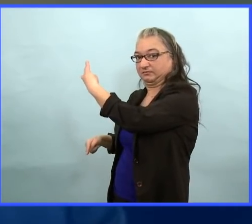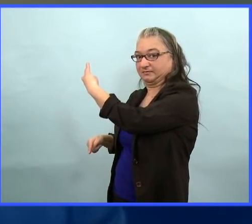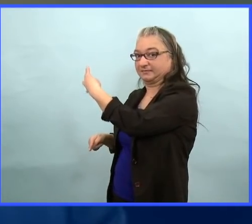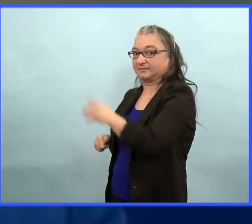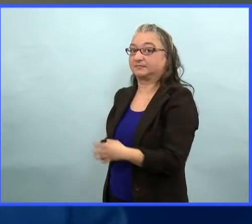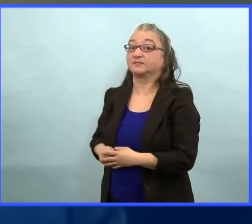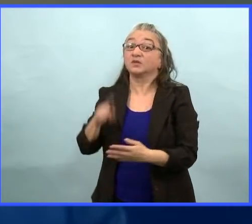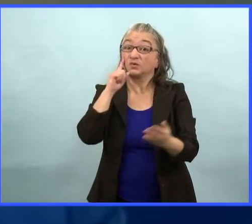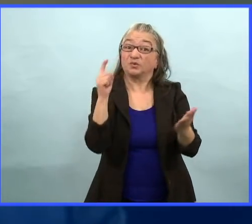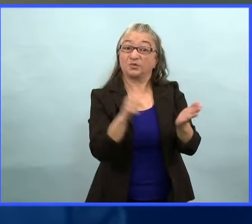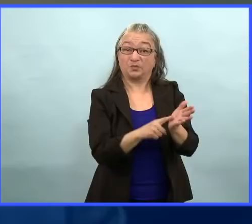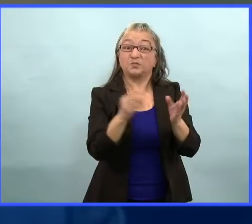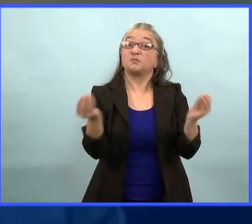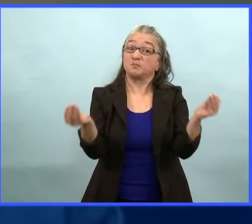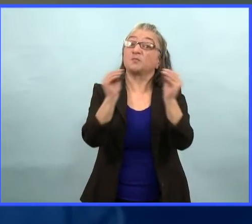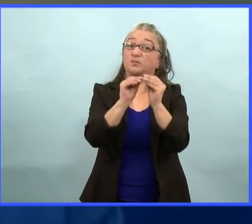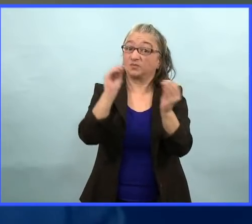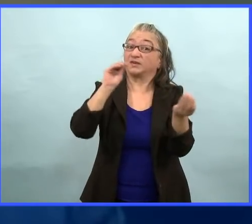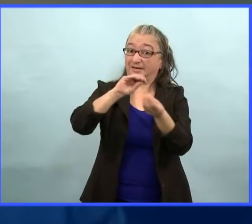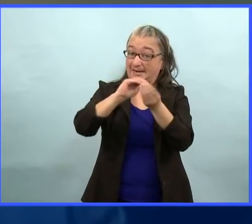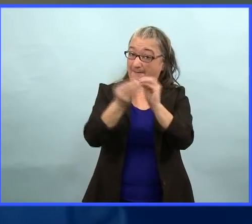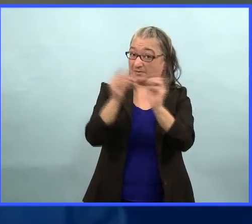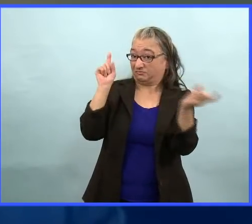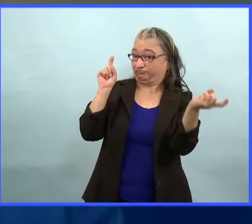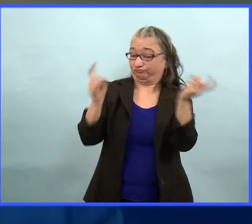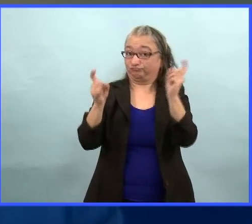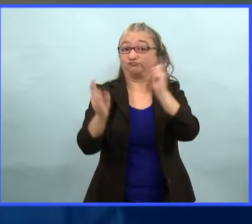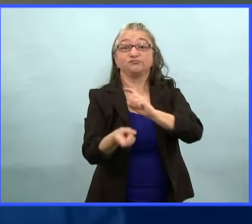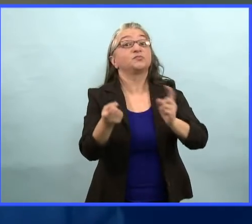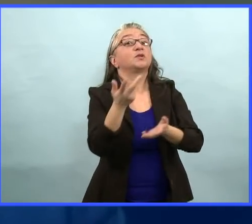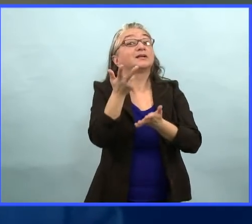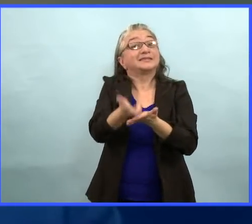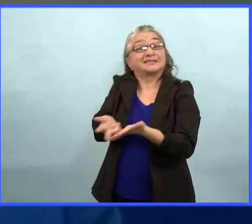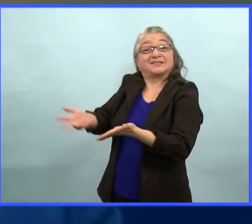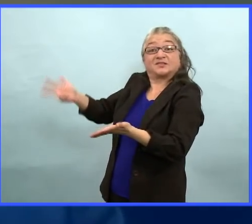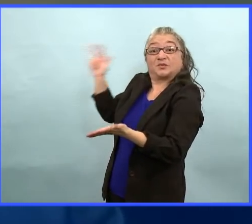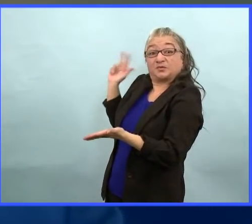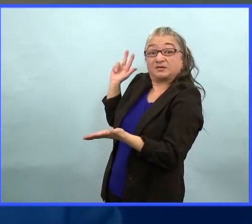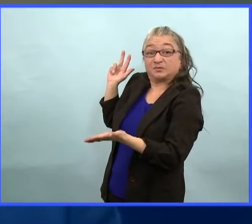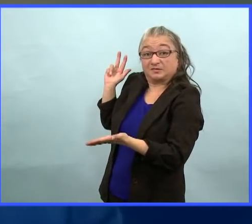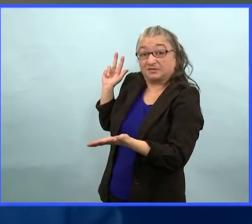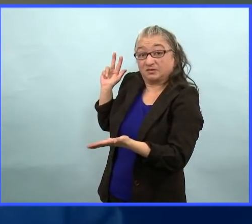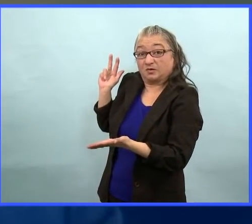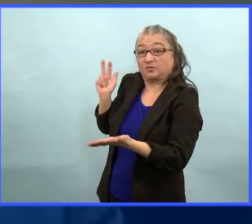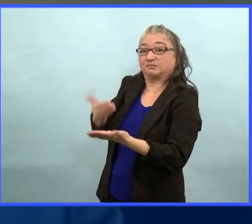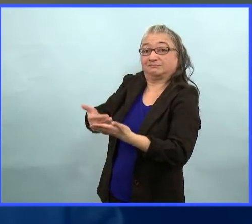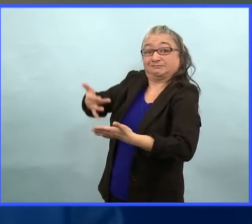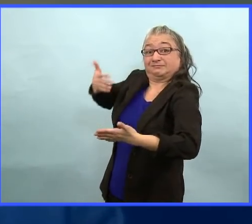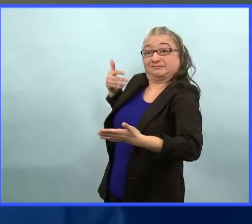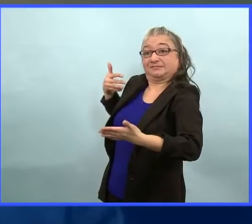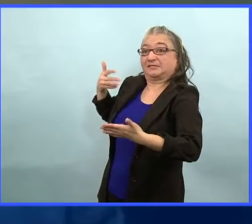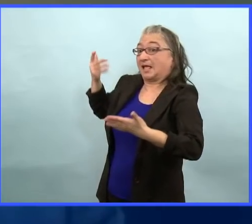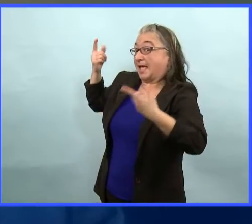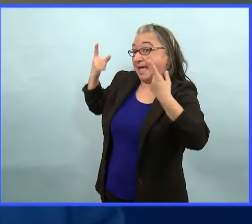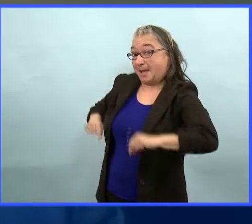in critical care three weeks ago we had roughly 40 60 split with 40 percent of covert positive